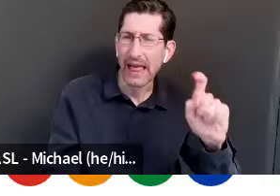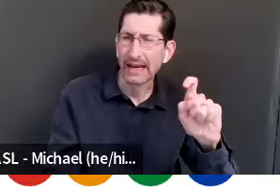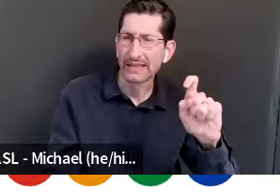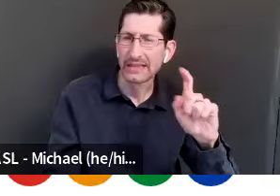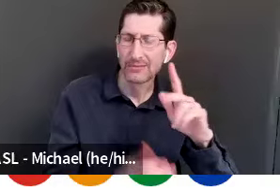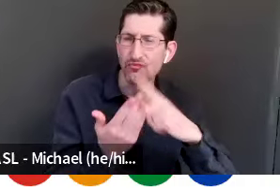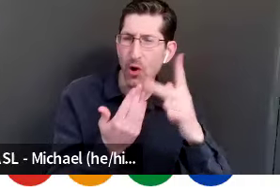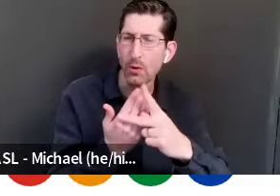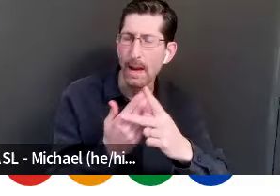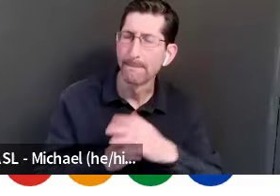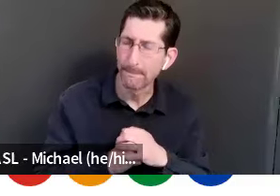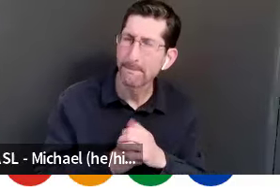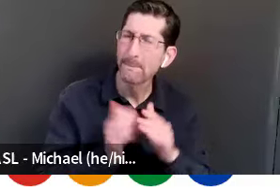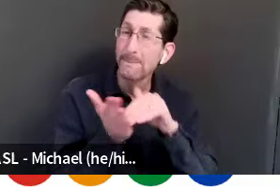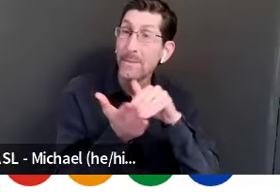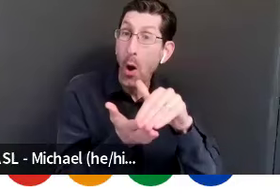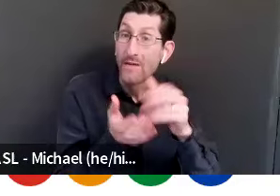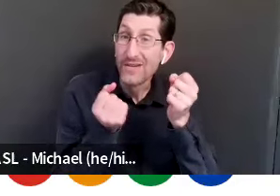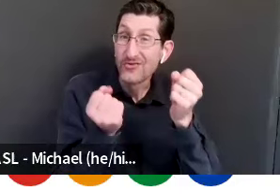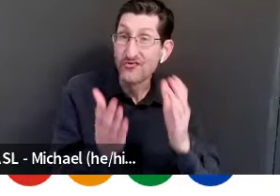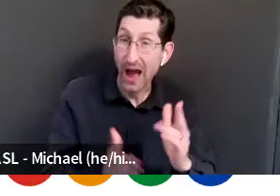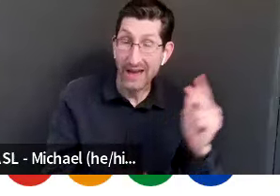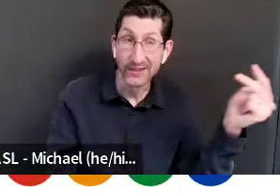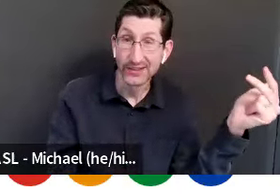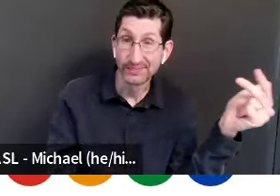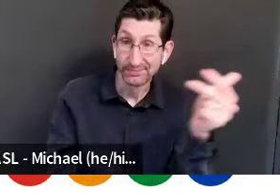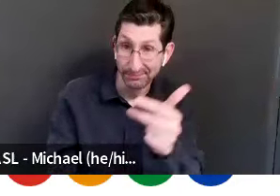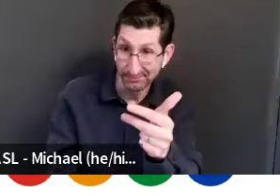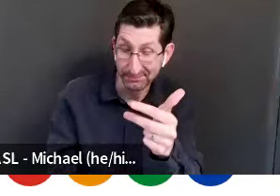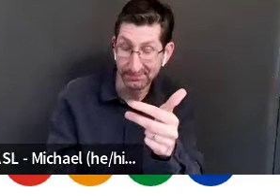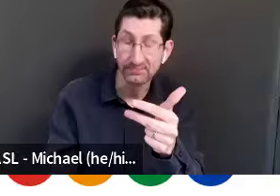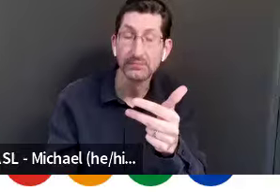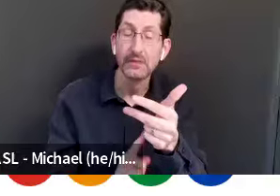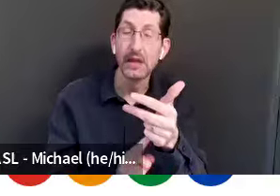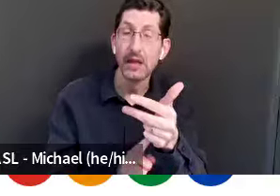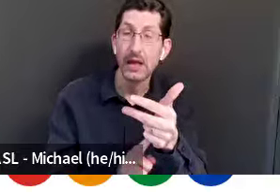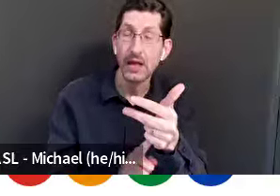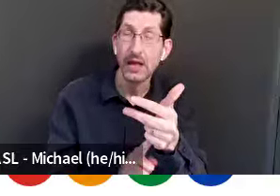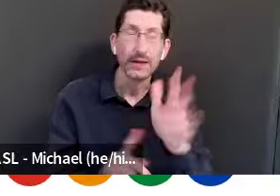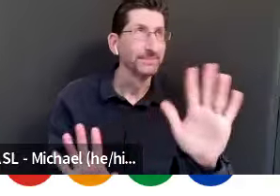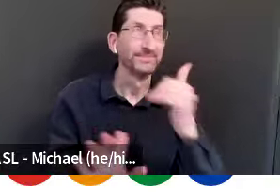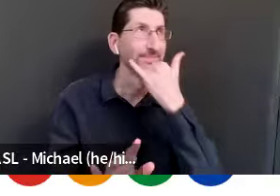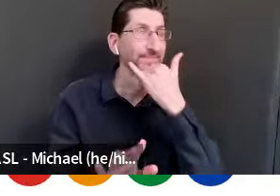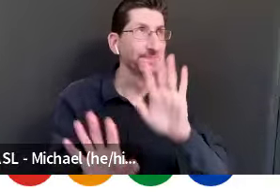REGARDING THE FLEX PROGRAM.